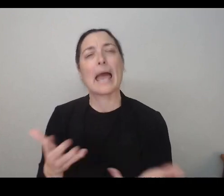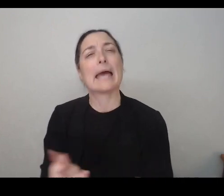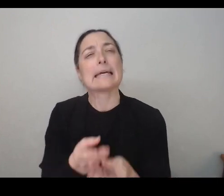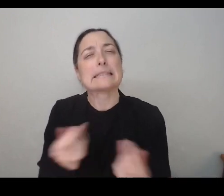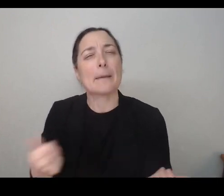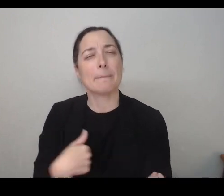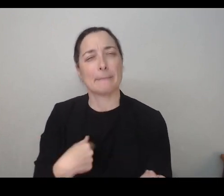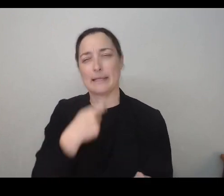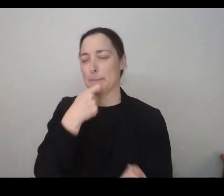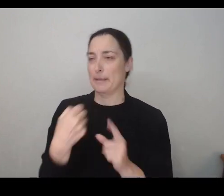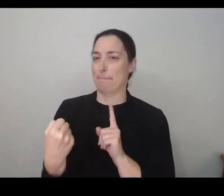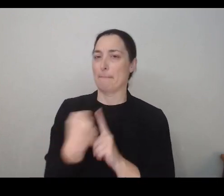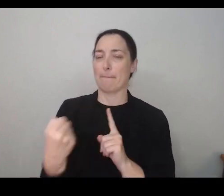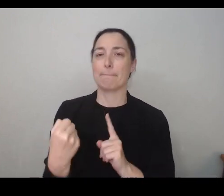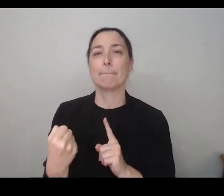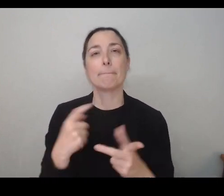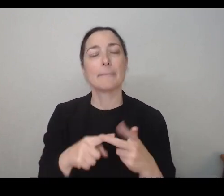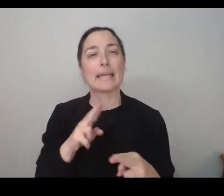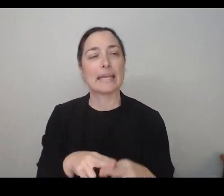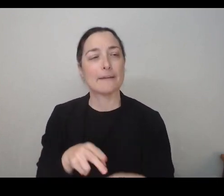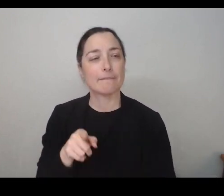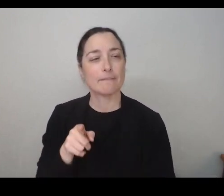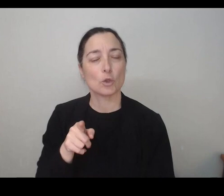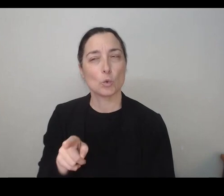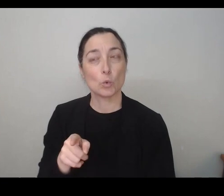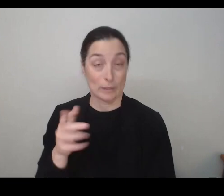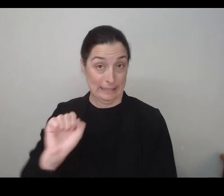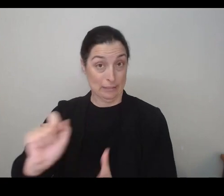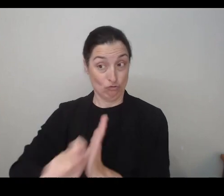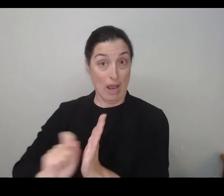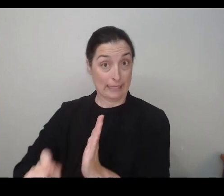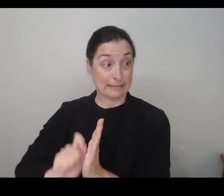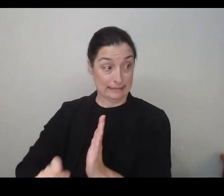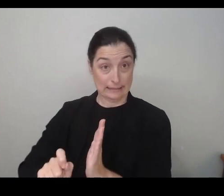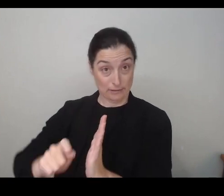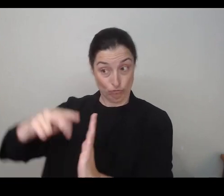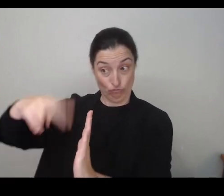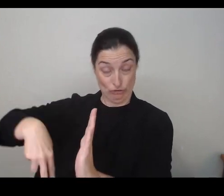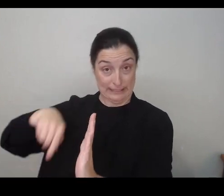when you read his writing, for example, not only "Avant et après," but "Racontars de Rapin,"